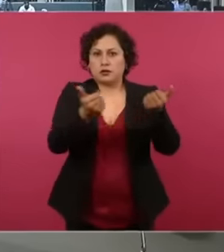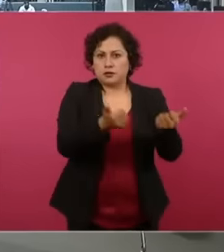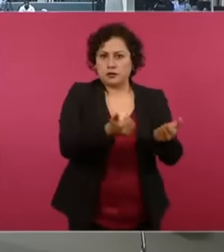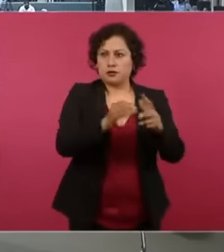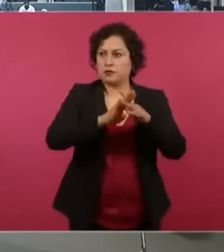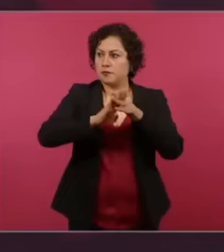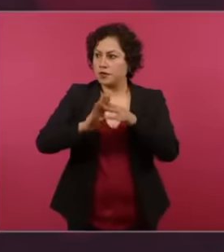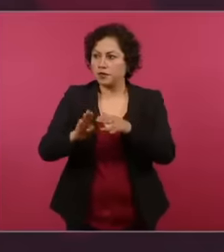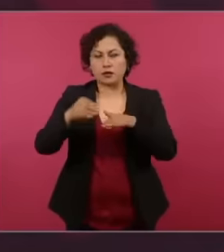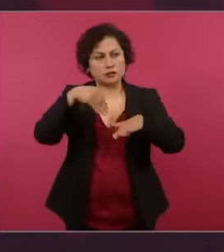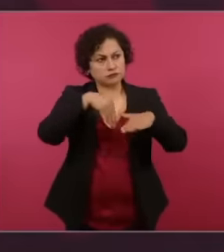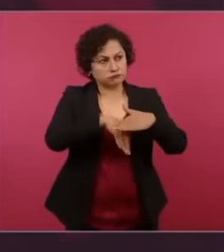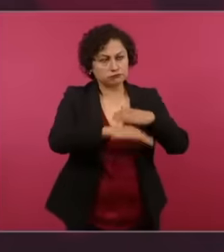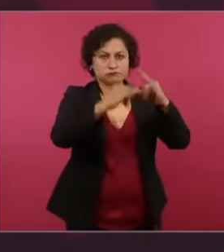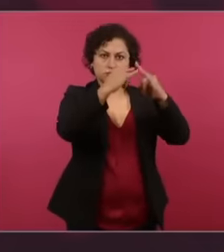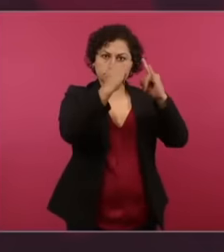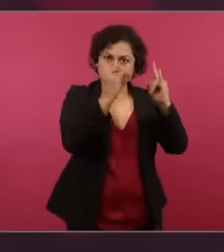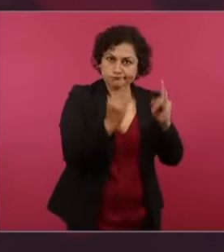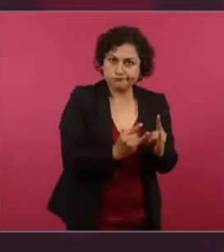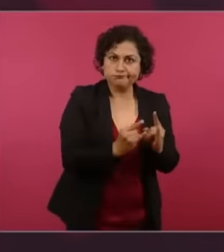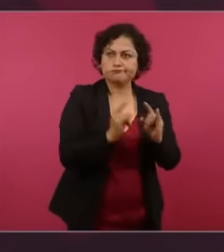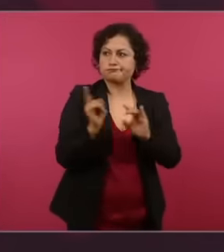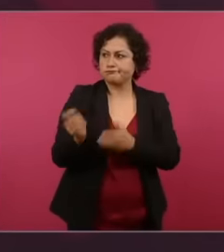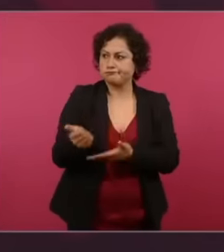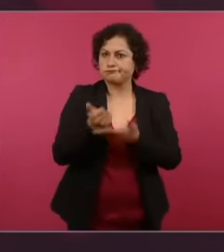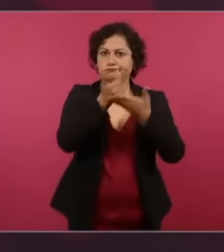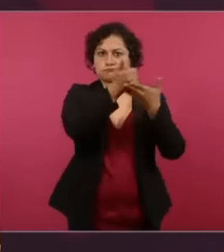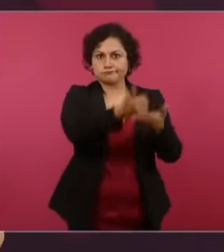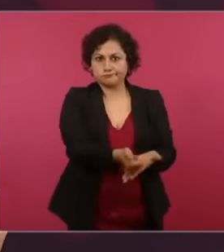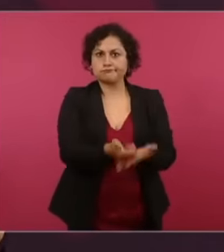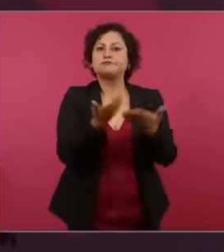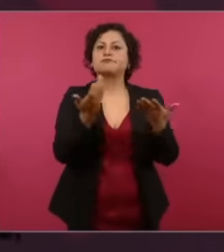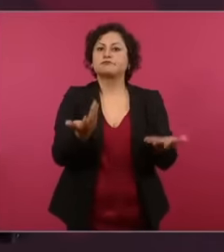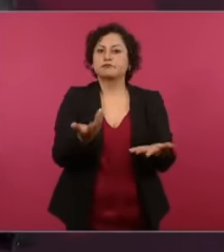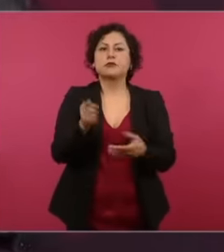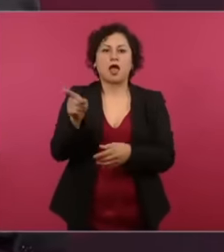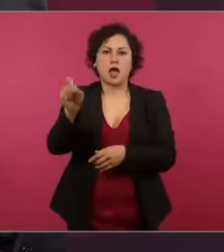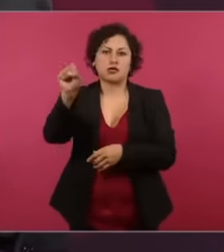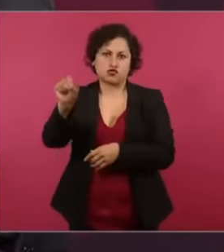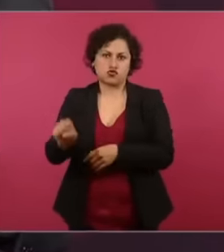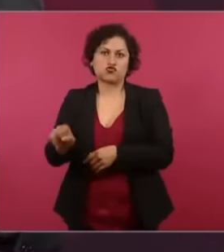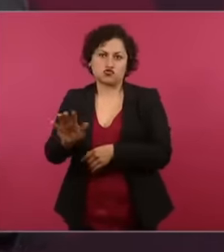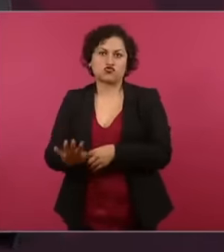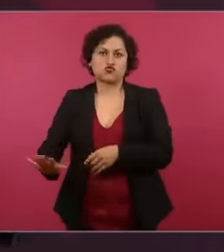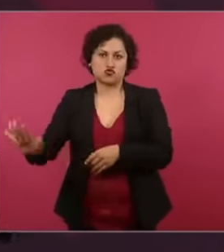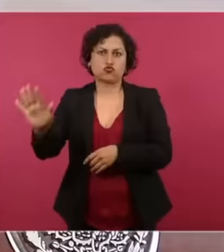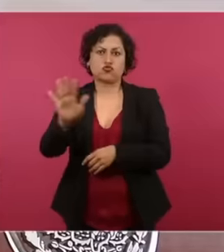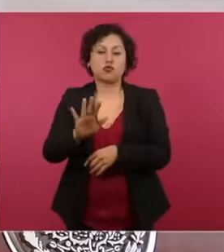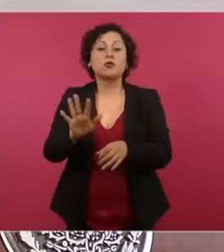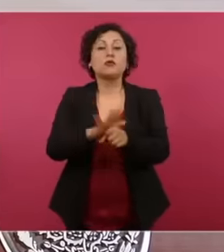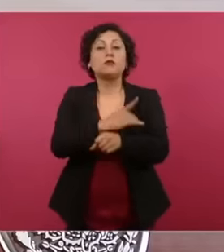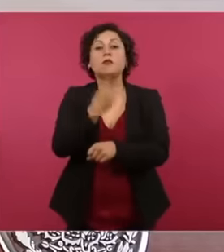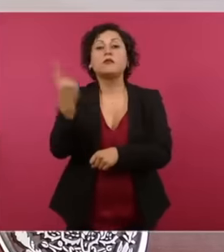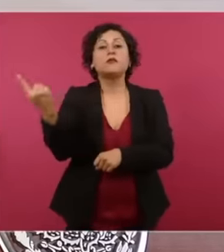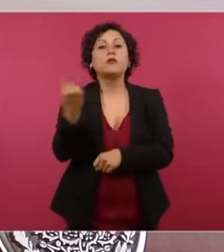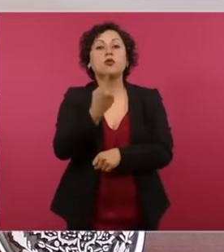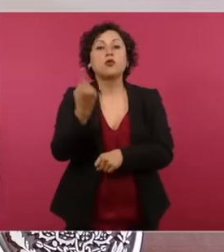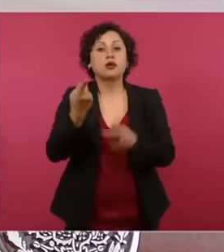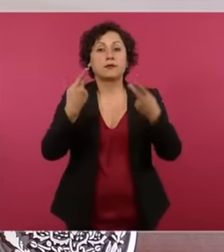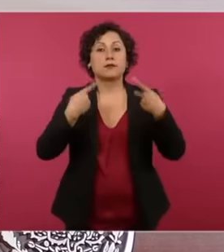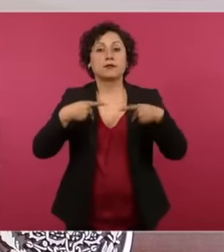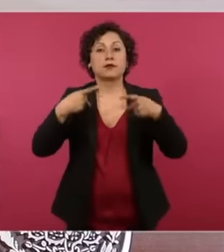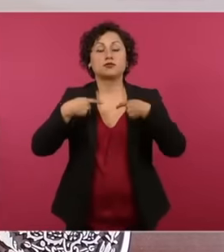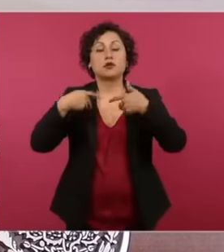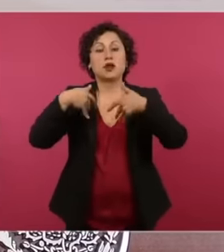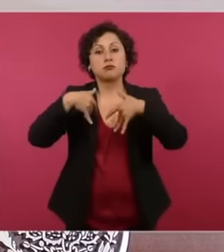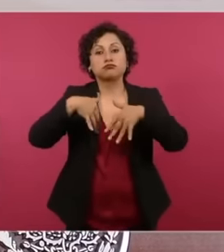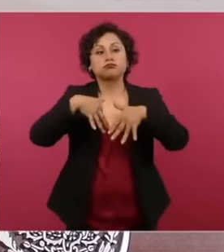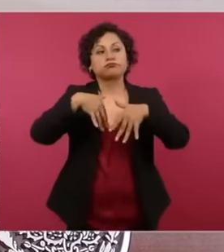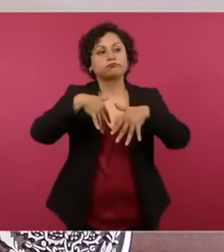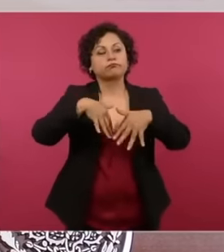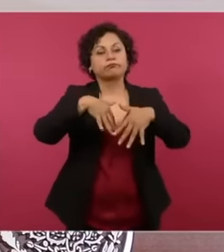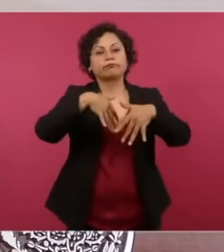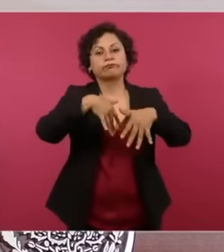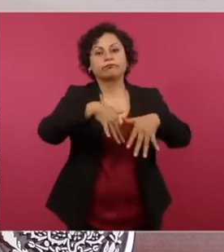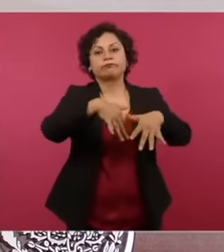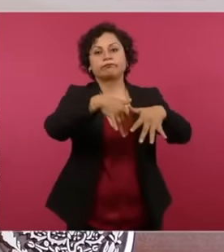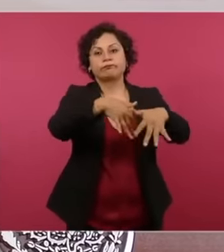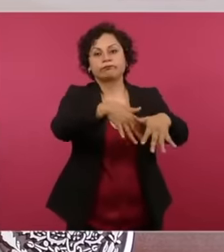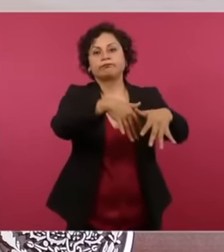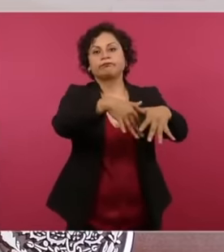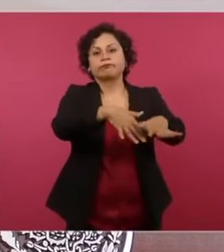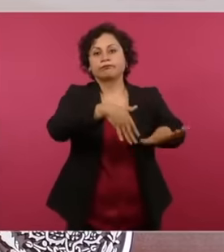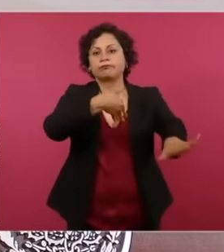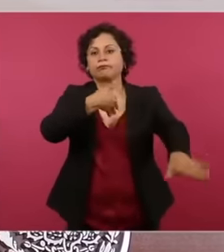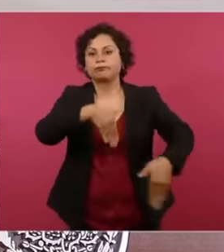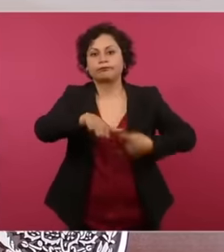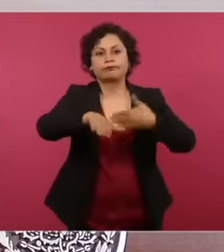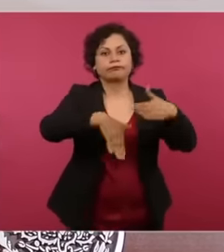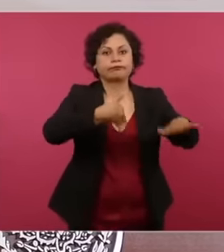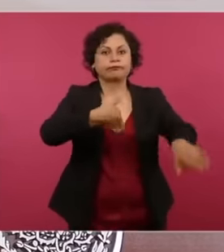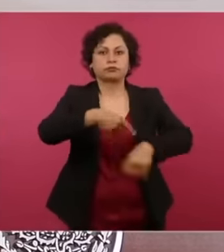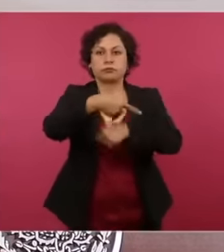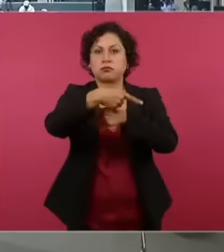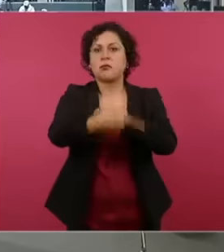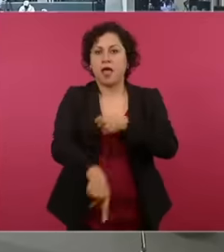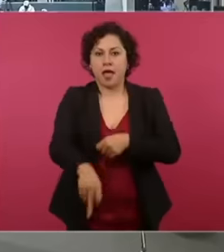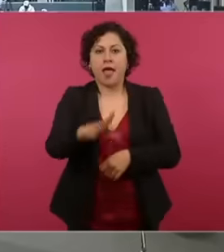in the south because the journey also means many risks, including accidents but also